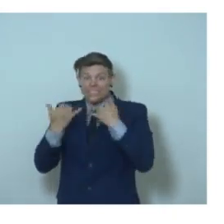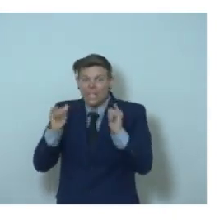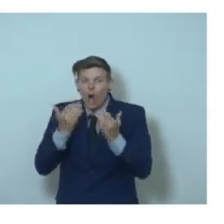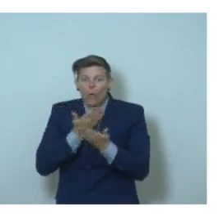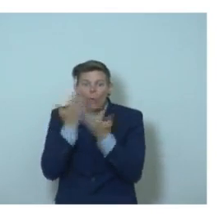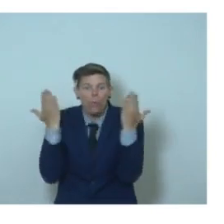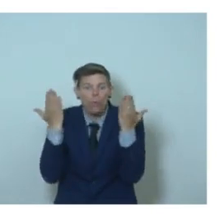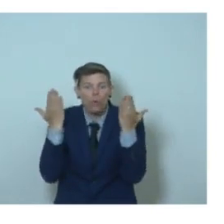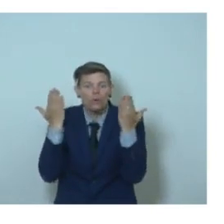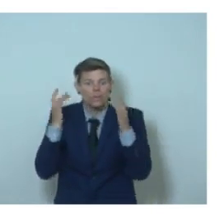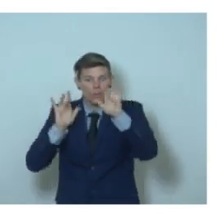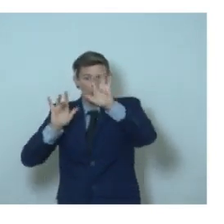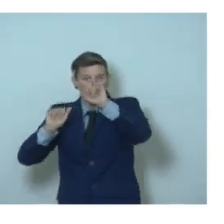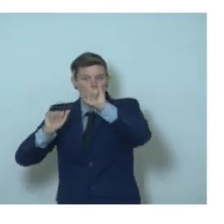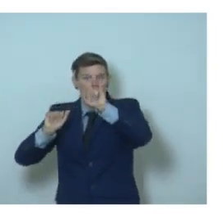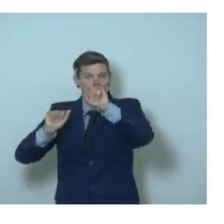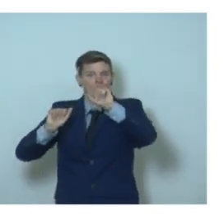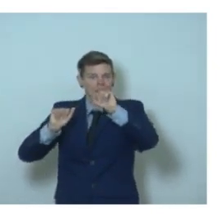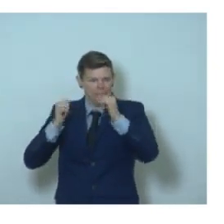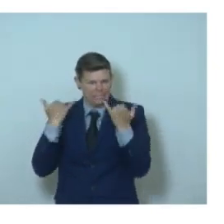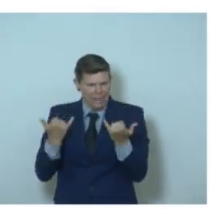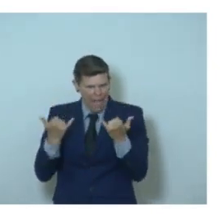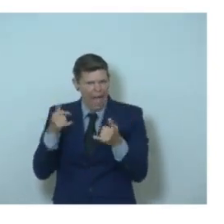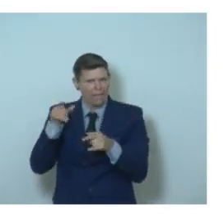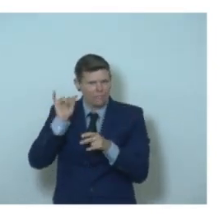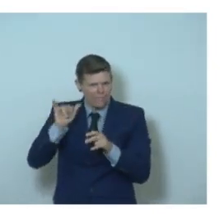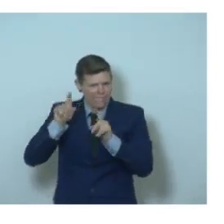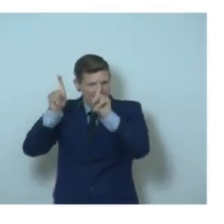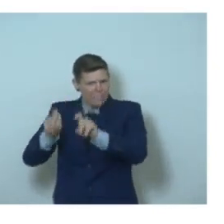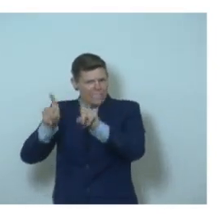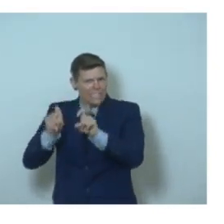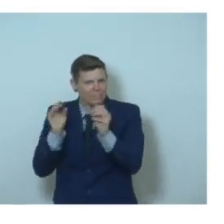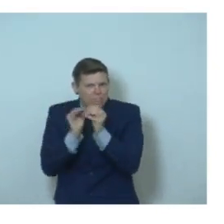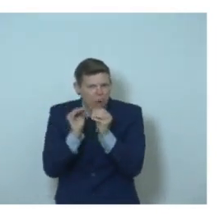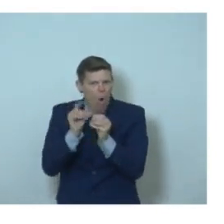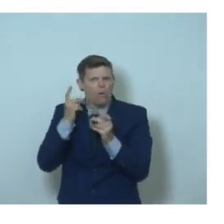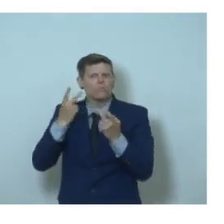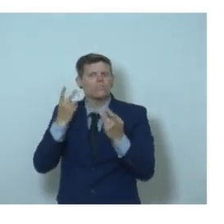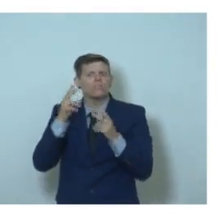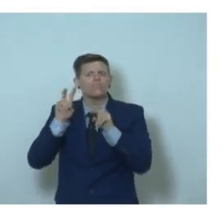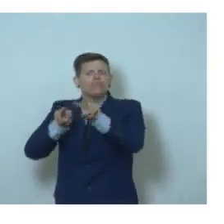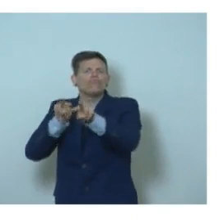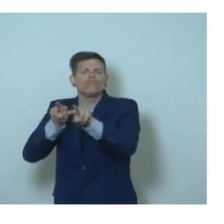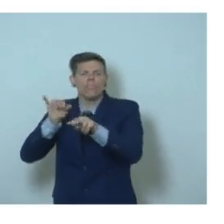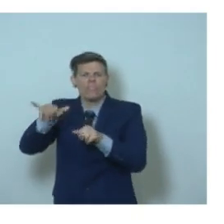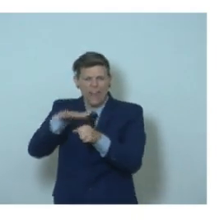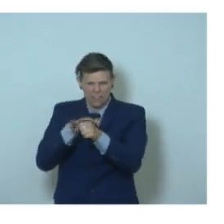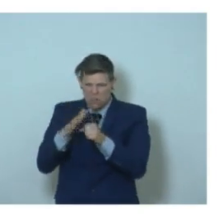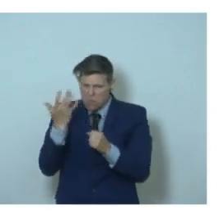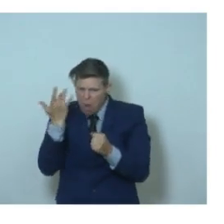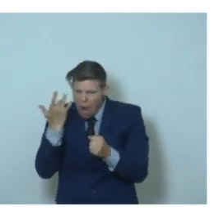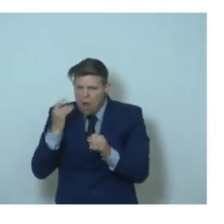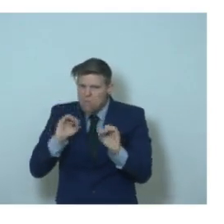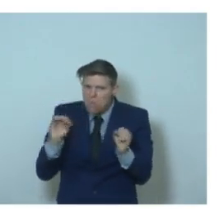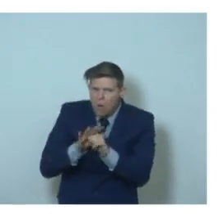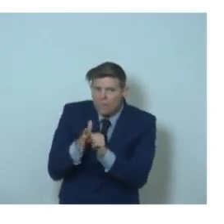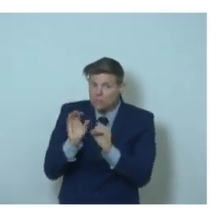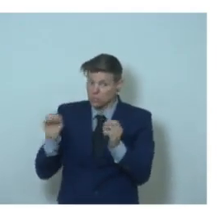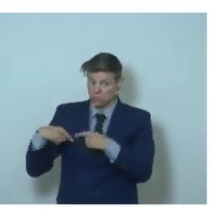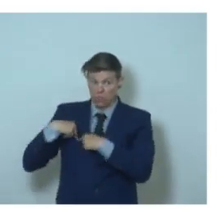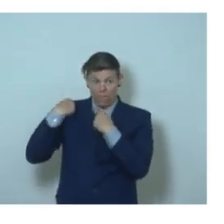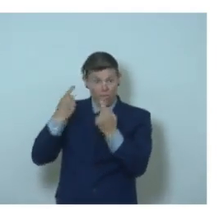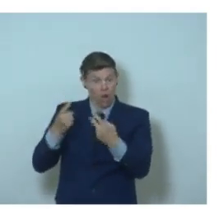THE SECOND IS MAURA AND IBAKA STILL DON’T HAVE CASES AS FAR AS WE KNOW AND WE’RE CONTINUING TO EXPAND TESTING IN AREAS WITH THAT.